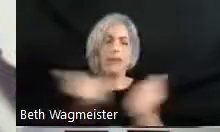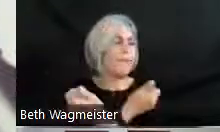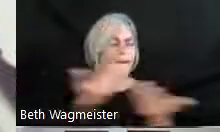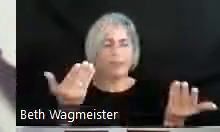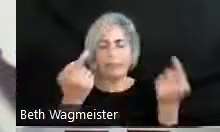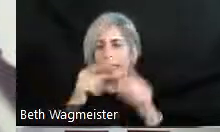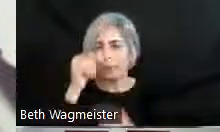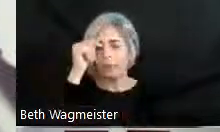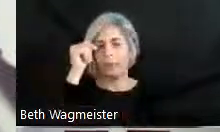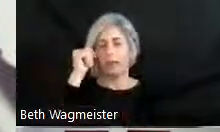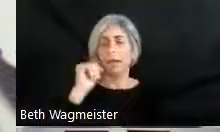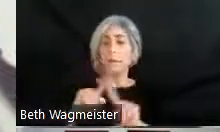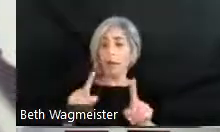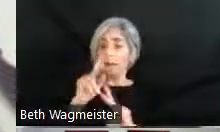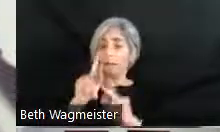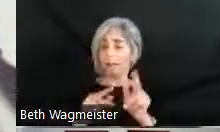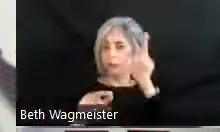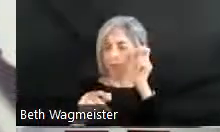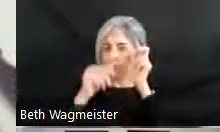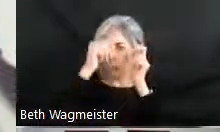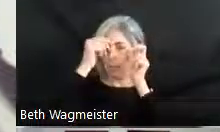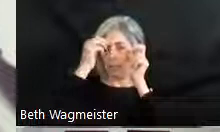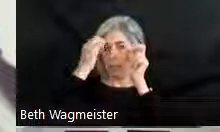But getting people to listen is really to own and understand that environment that people